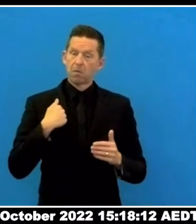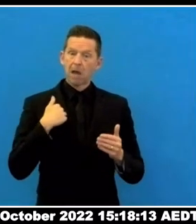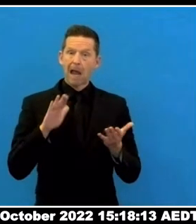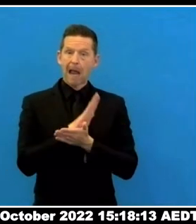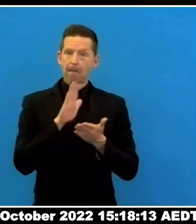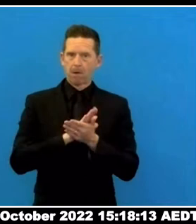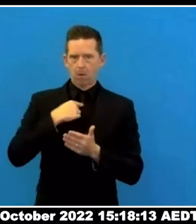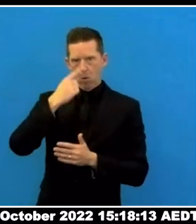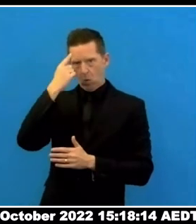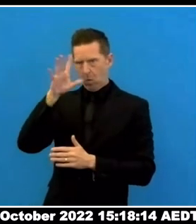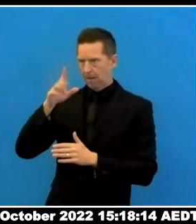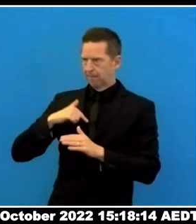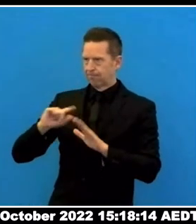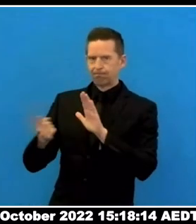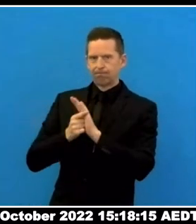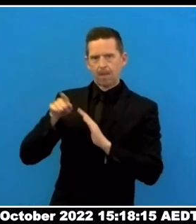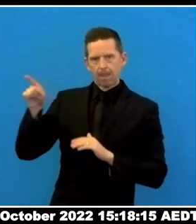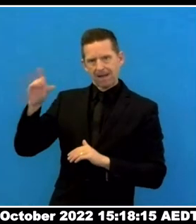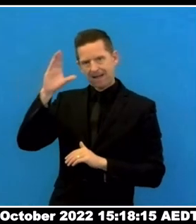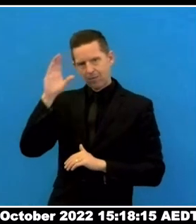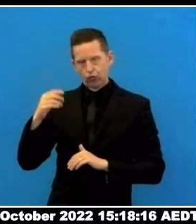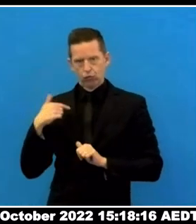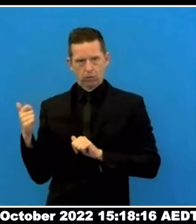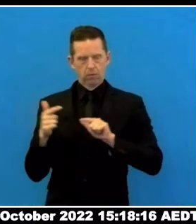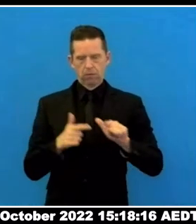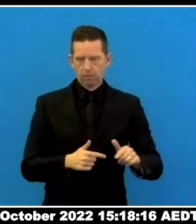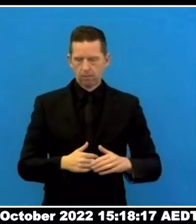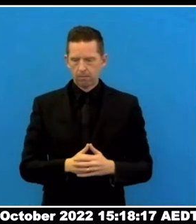and looking for a safer life, you know, leaving everything, you know,